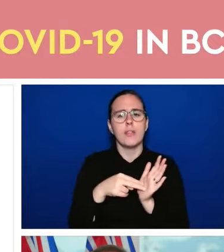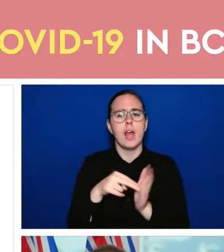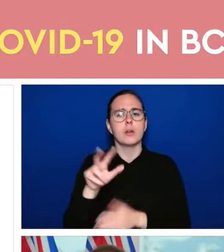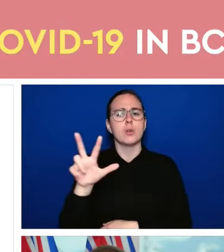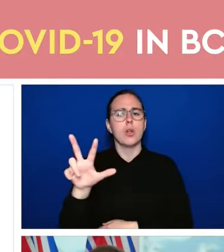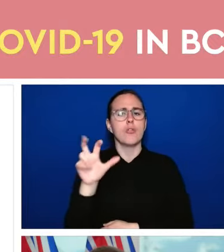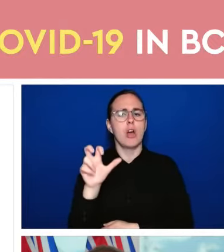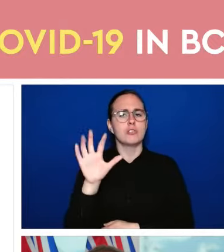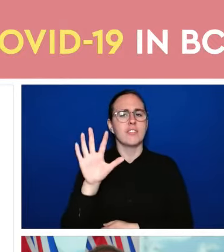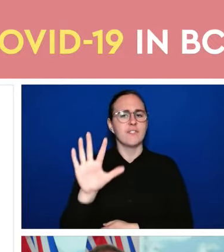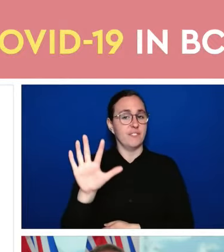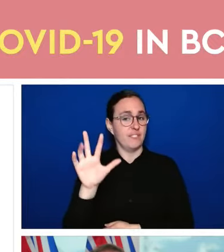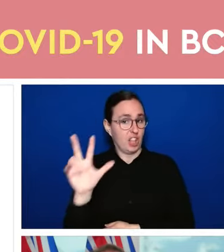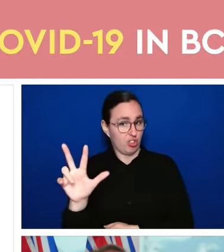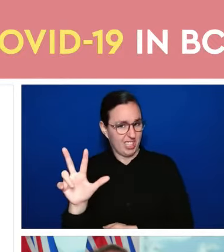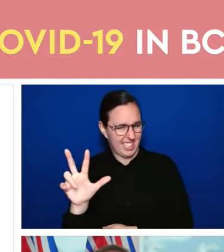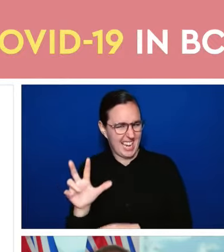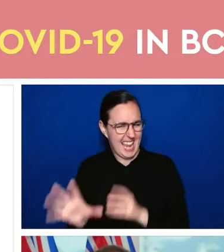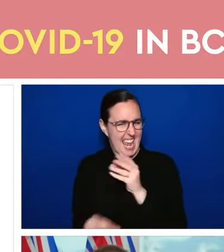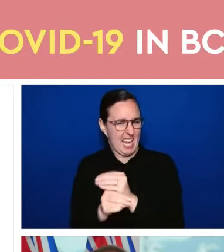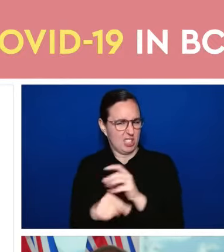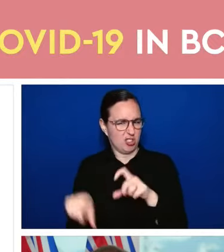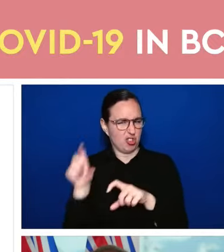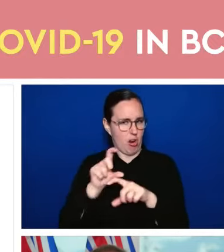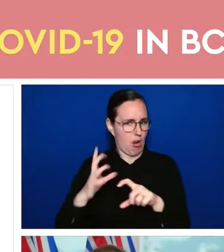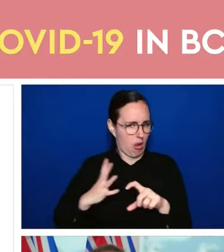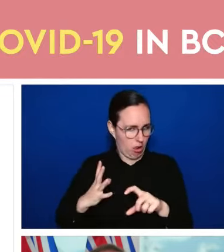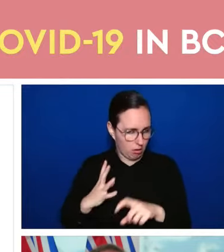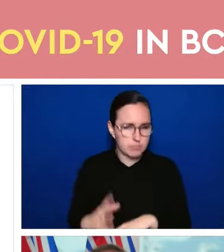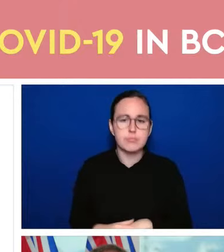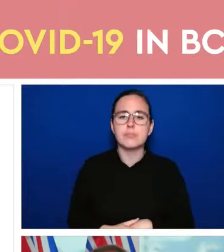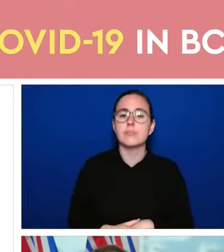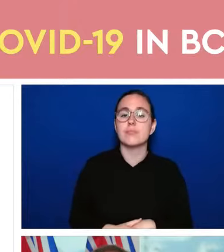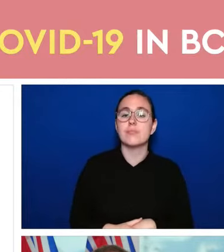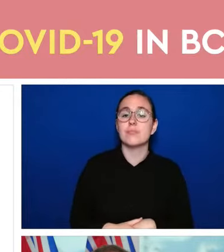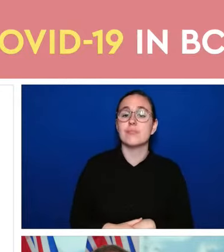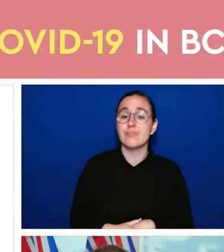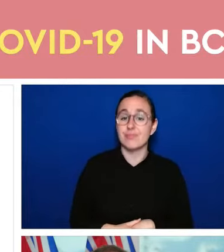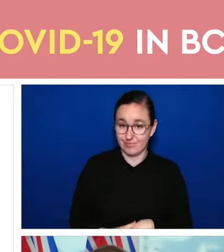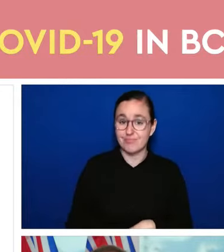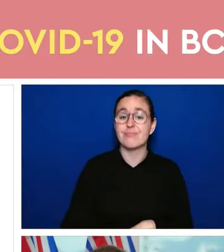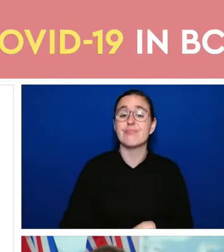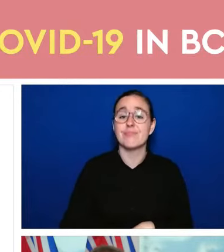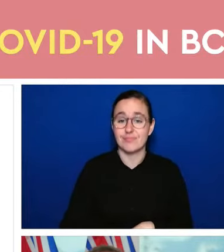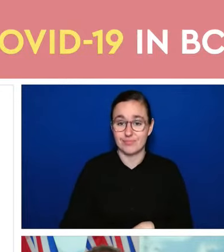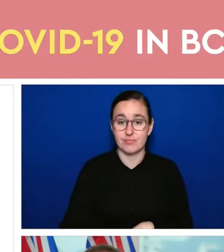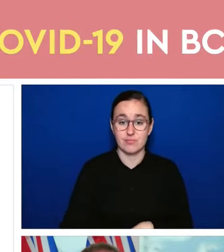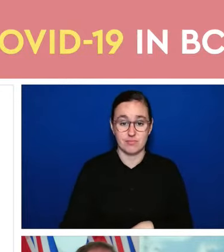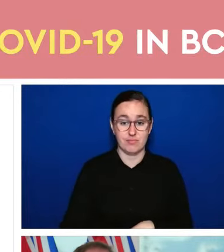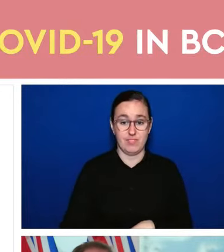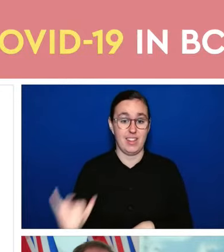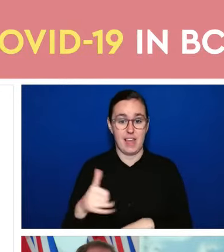the basic classes basically what we- finally our core capacity in